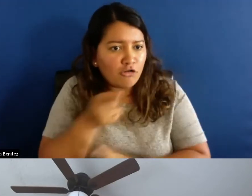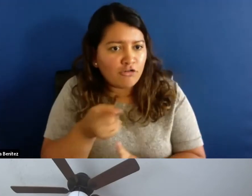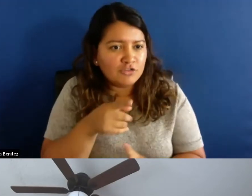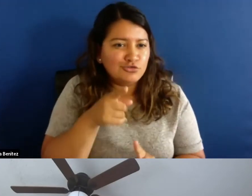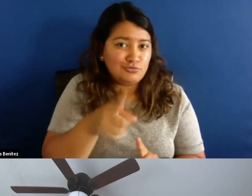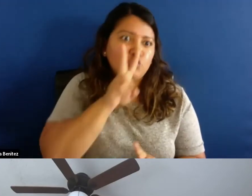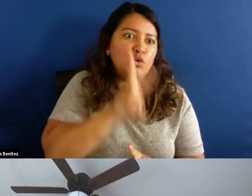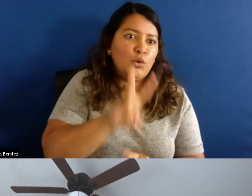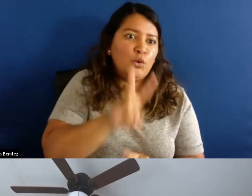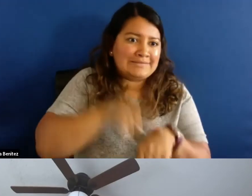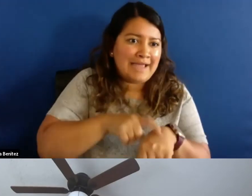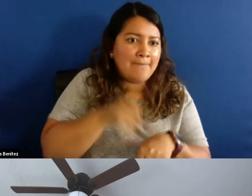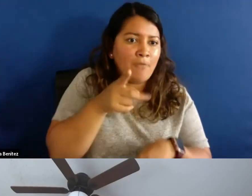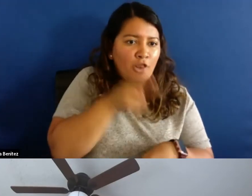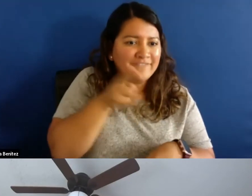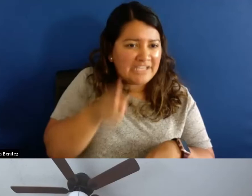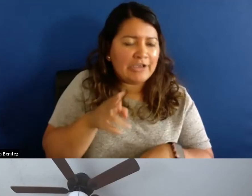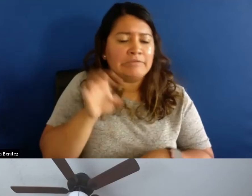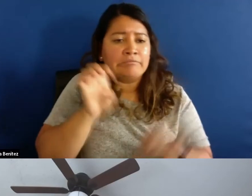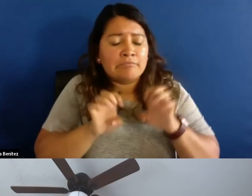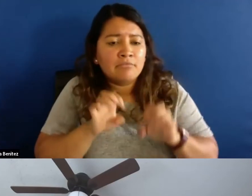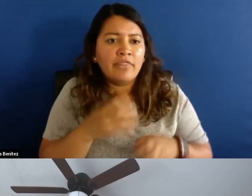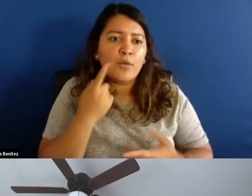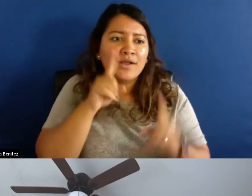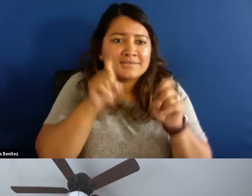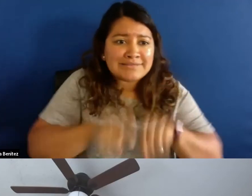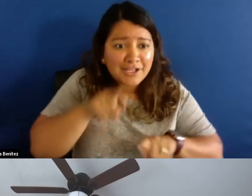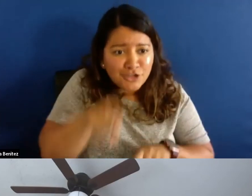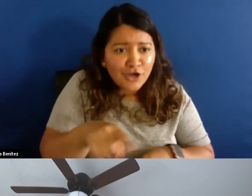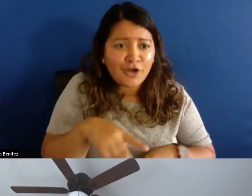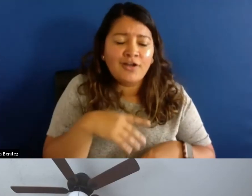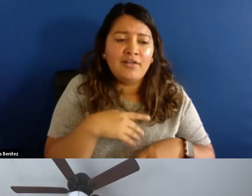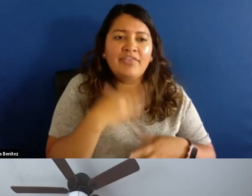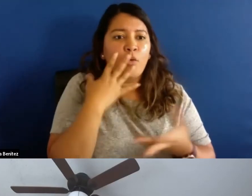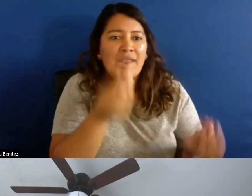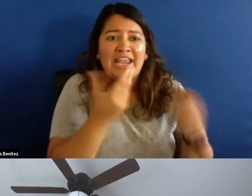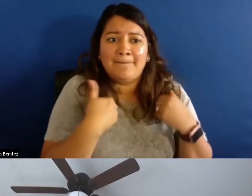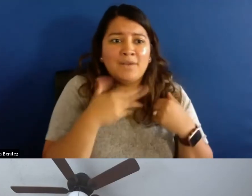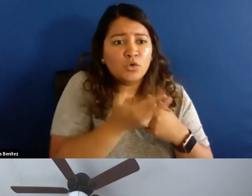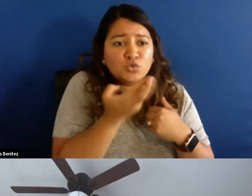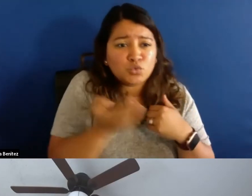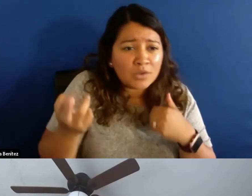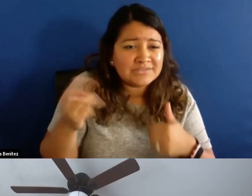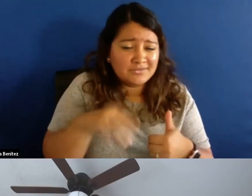and they evaluated my daughter. She was two at the time when she was diagnosed as being hard of hearing.